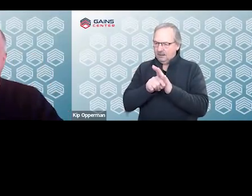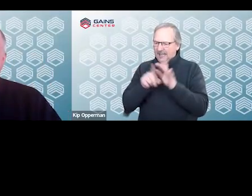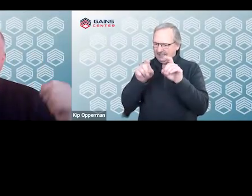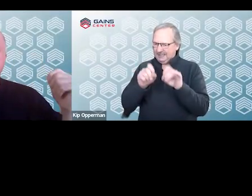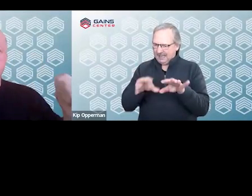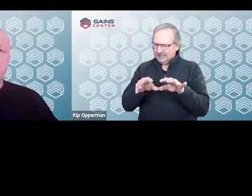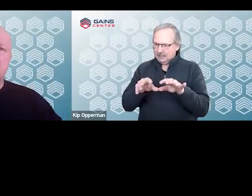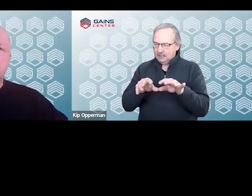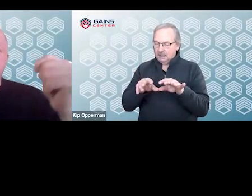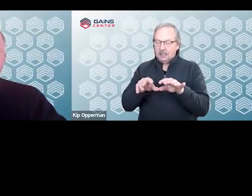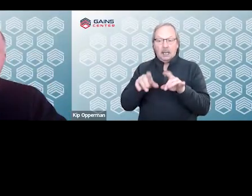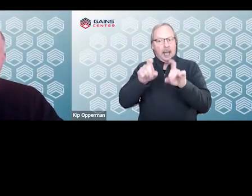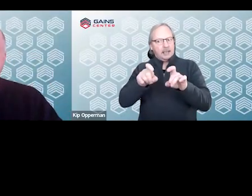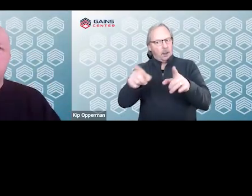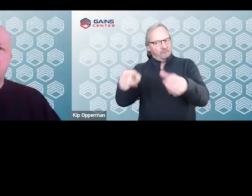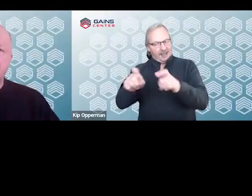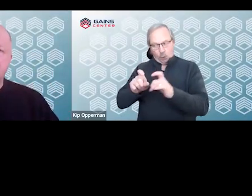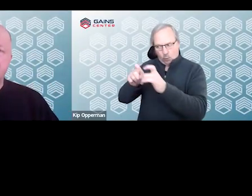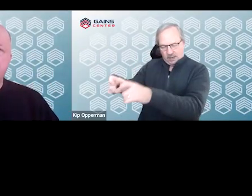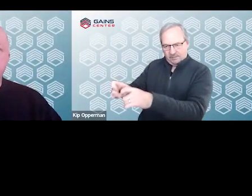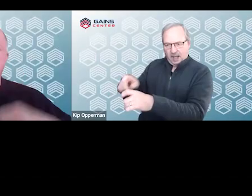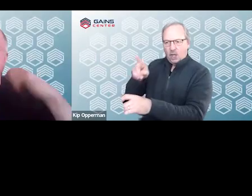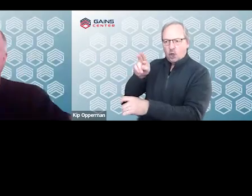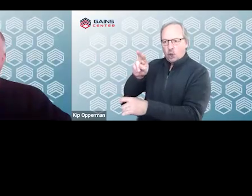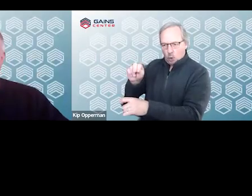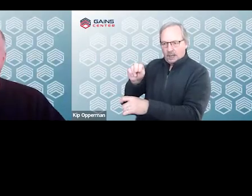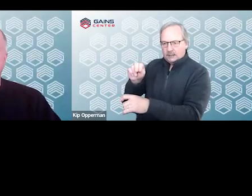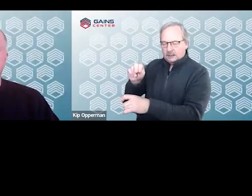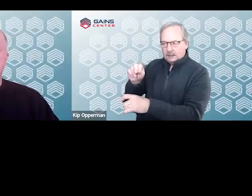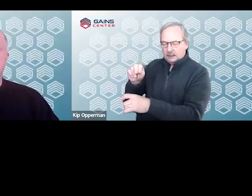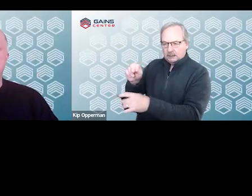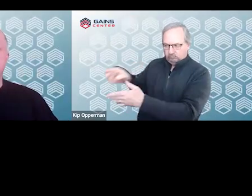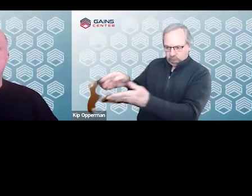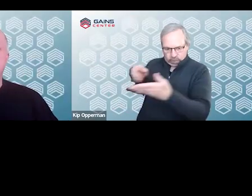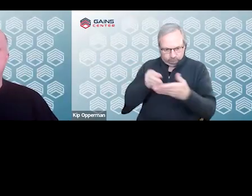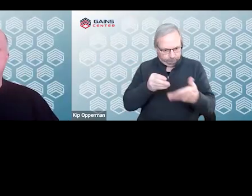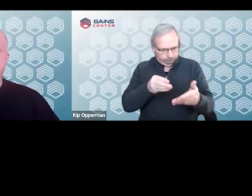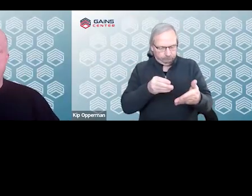Bang, you come in, you give the urine sample, it's tested negative, you get the gift card.